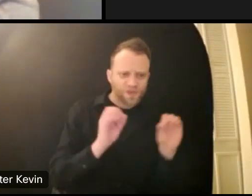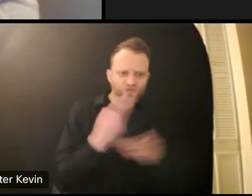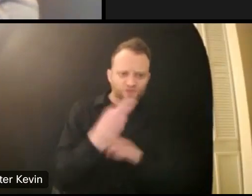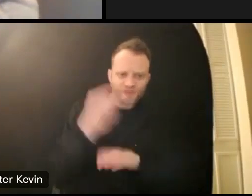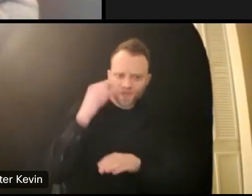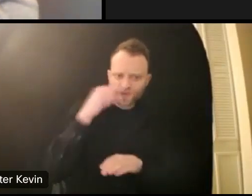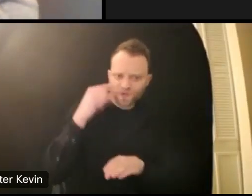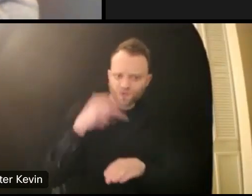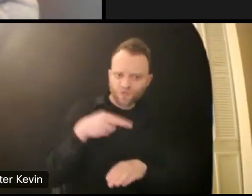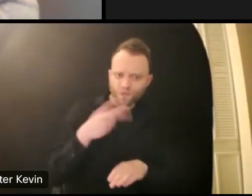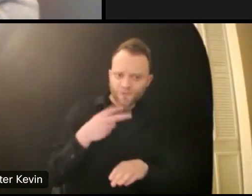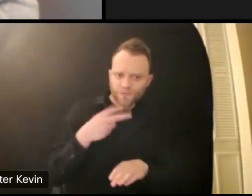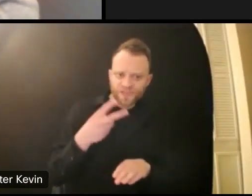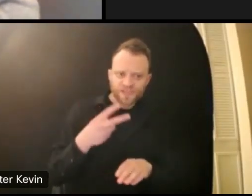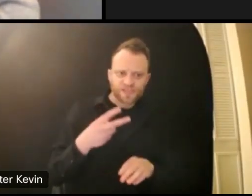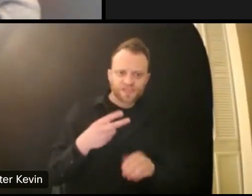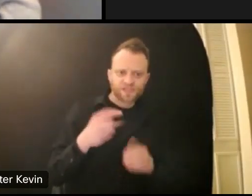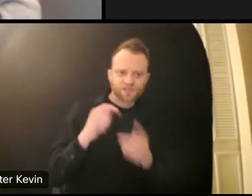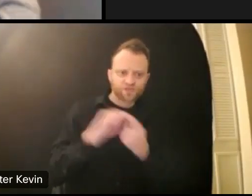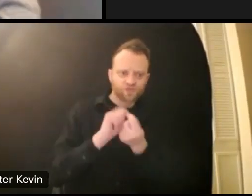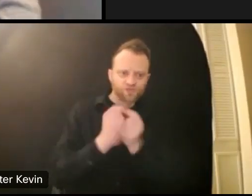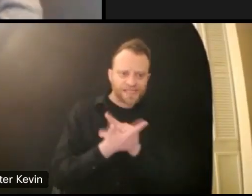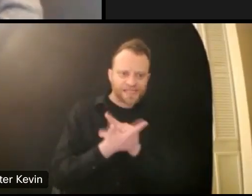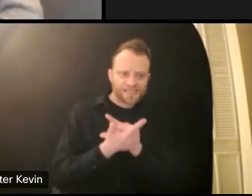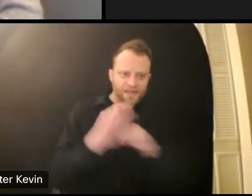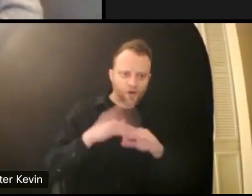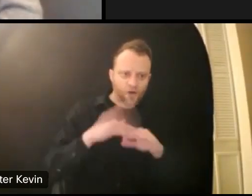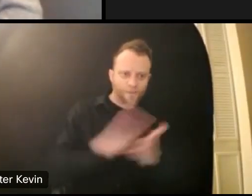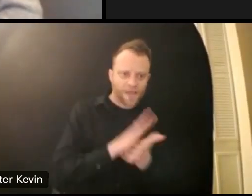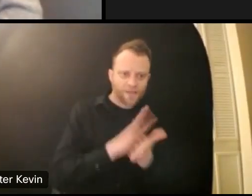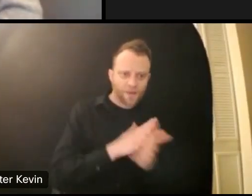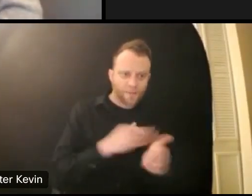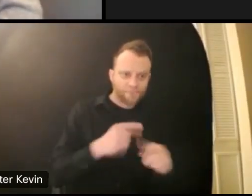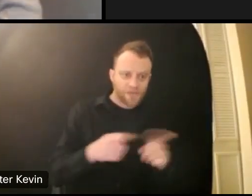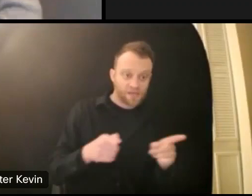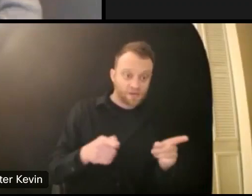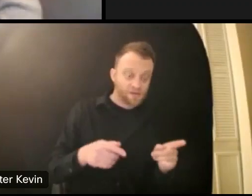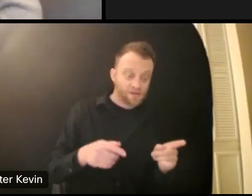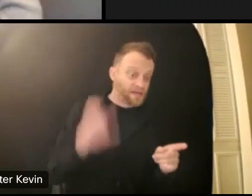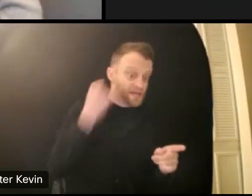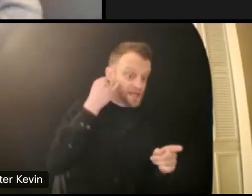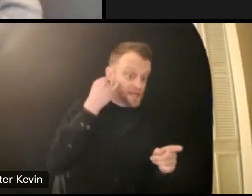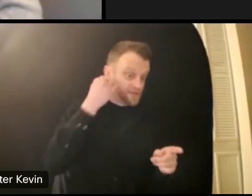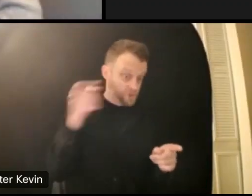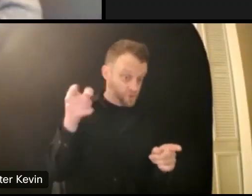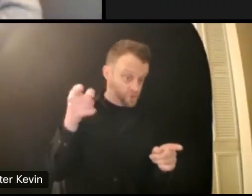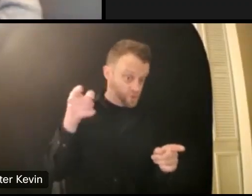I think where it's been brought into question is when there are texts between phones because that